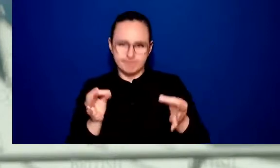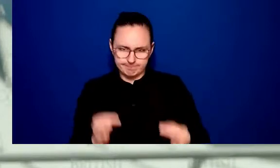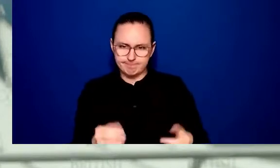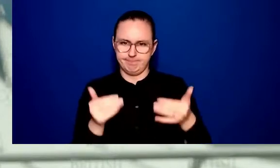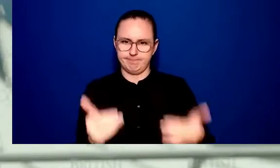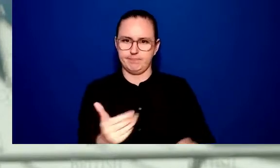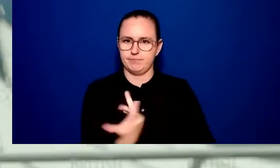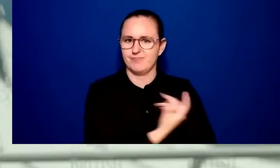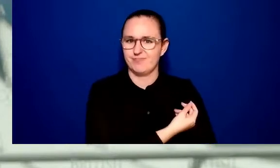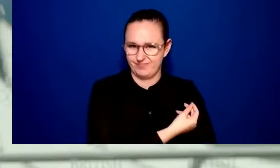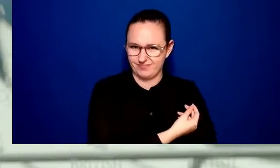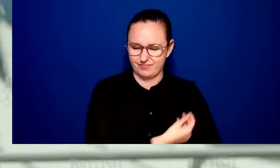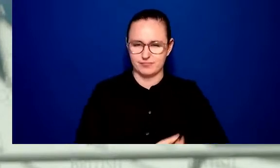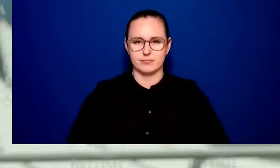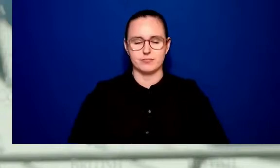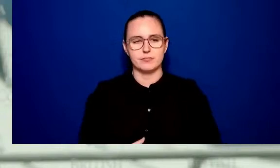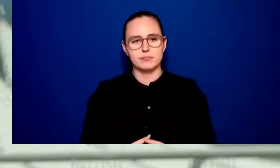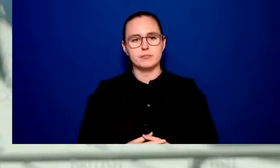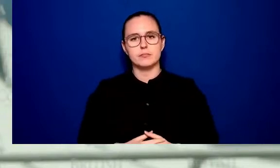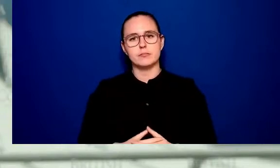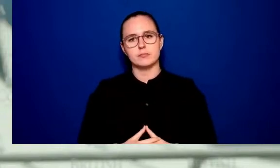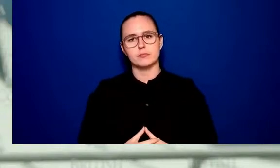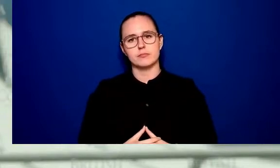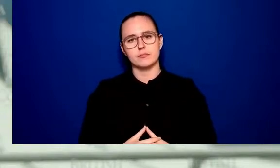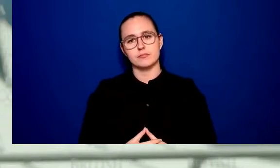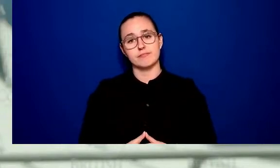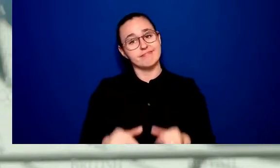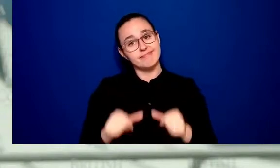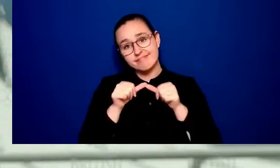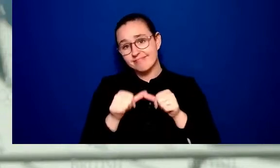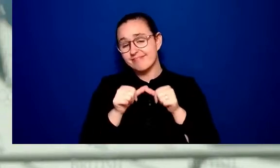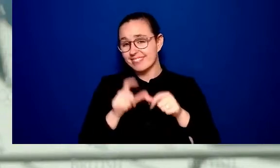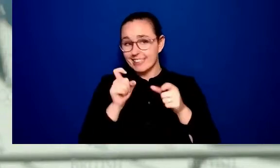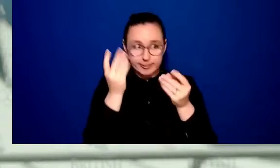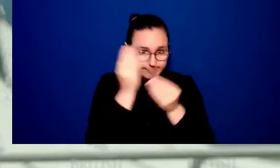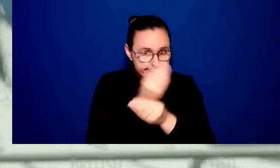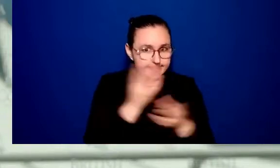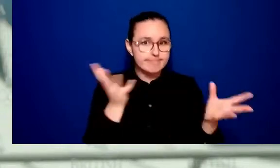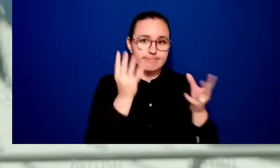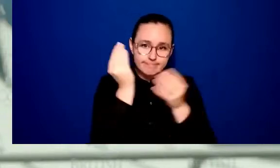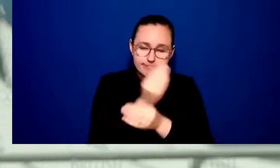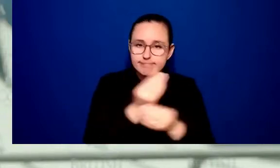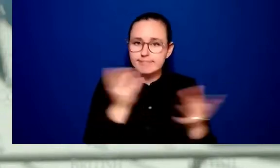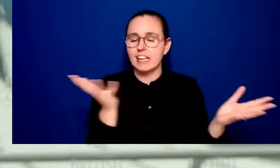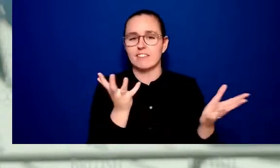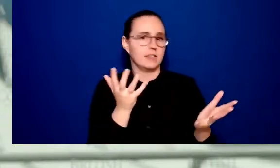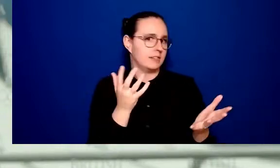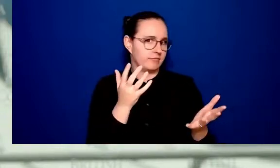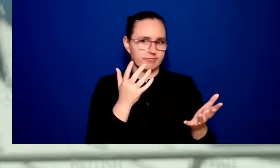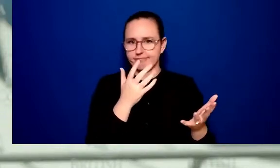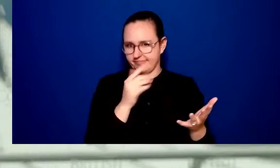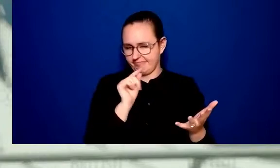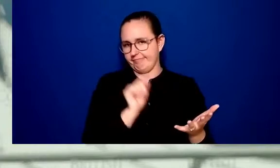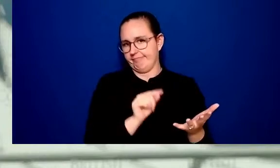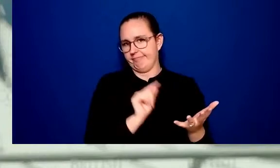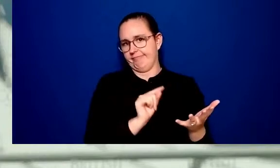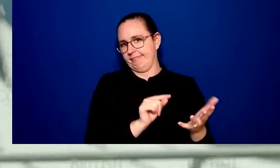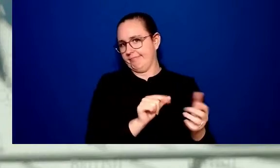continue to do that. To be that